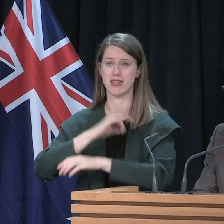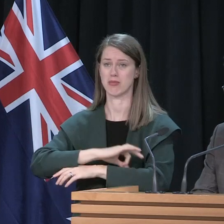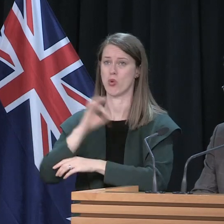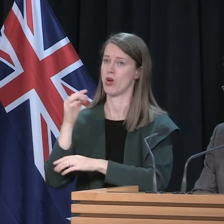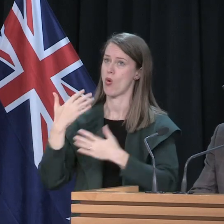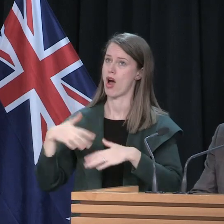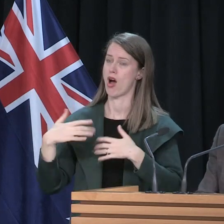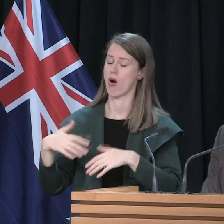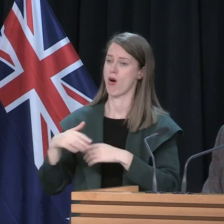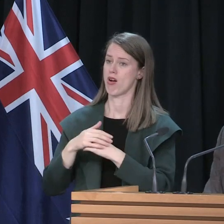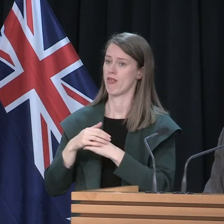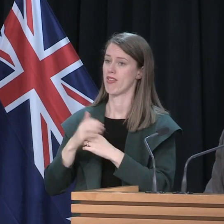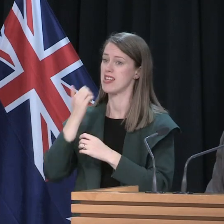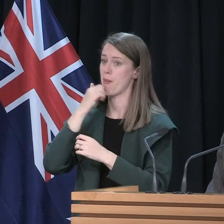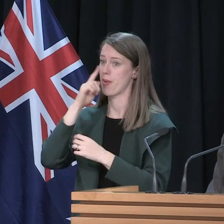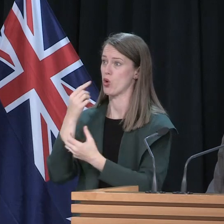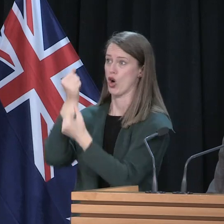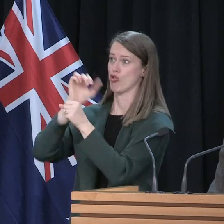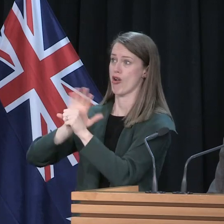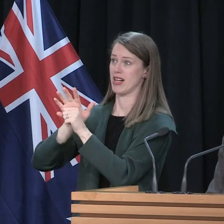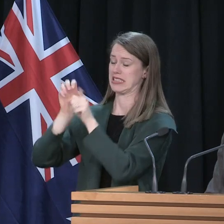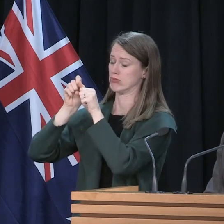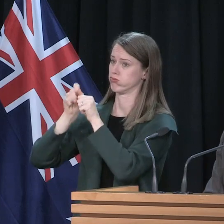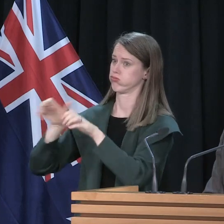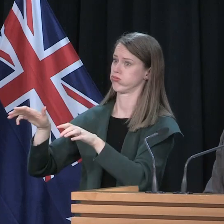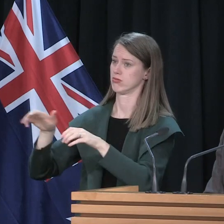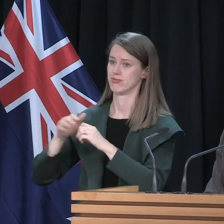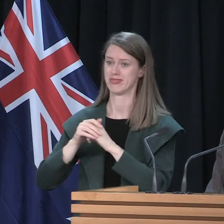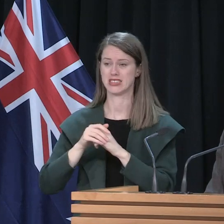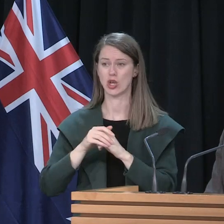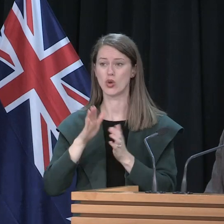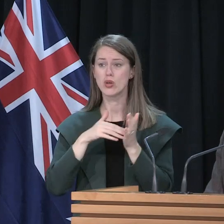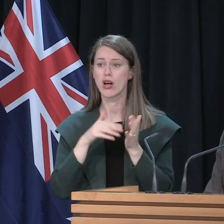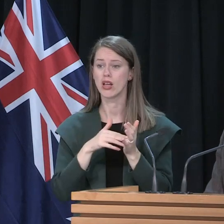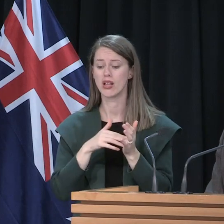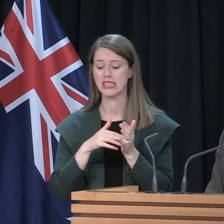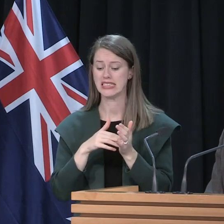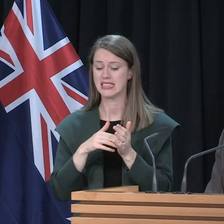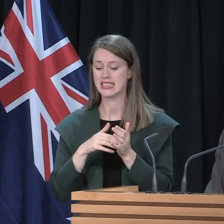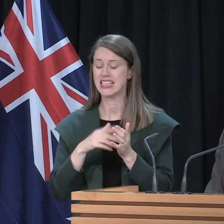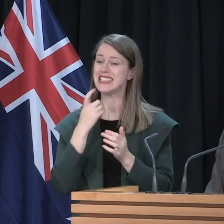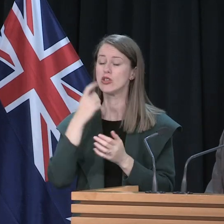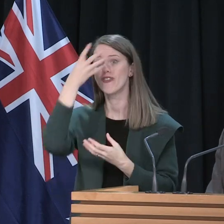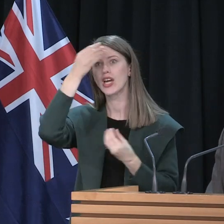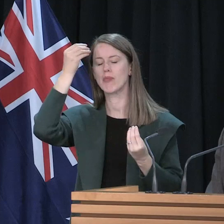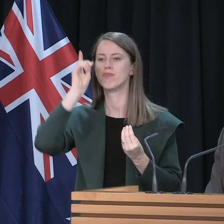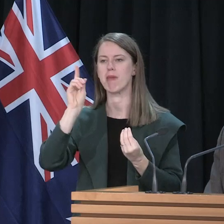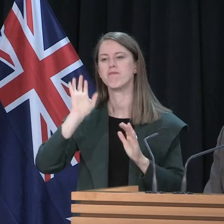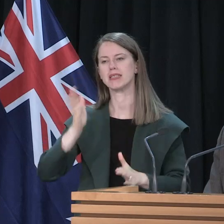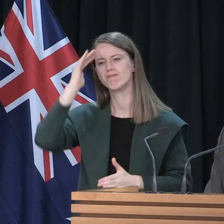day. And so - and the Prime Minister went through those statistics this morning that would really bring that front-of-mind to people. So my